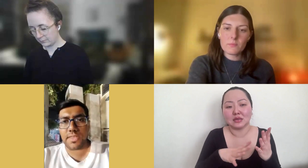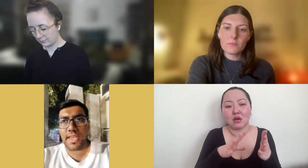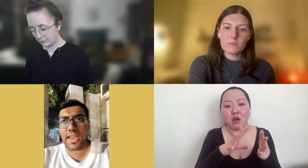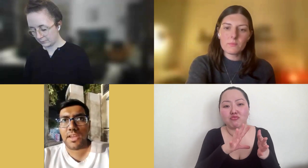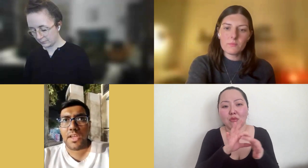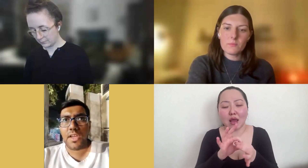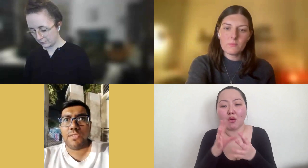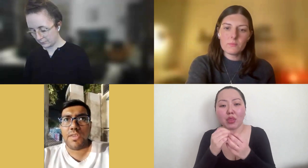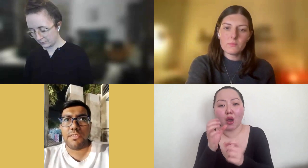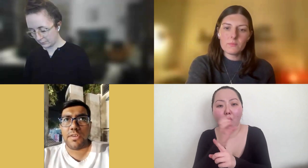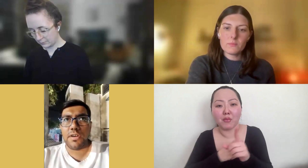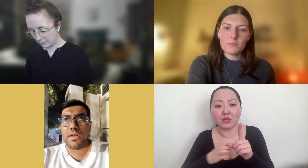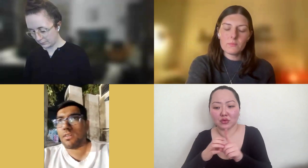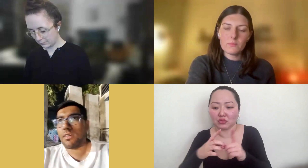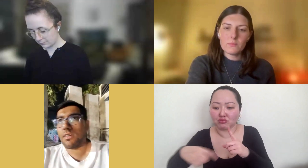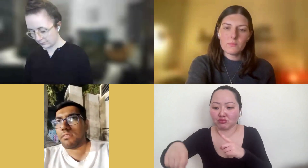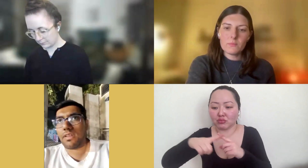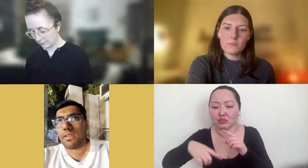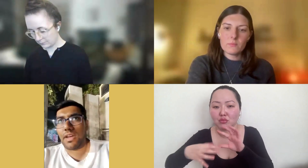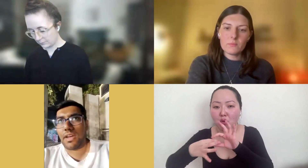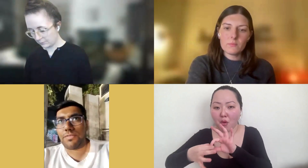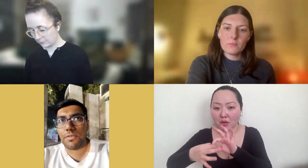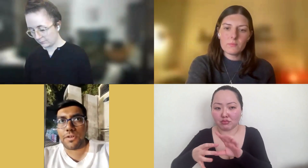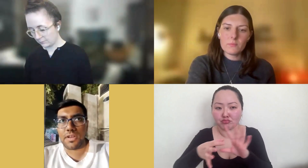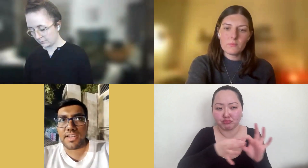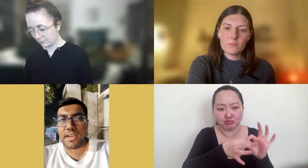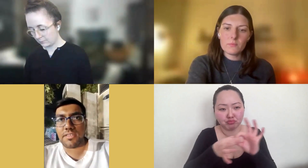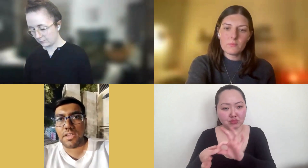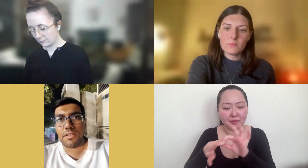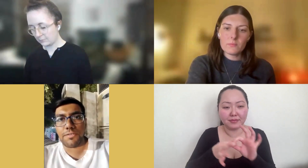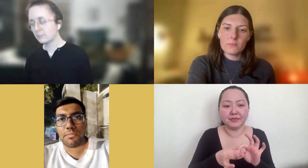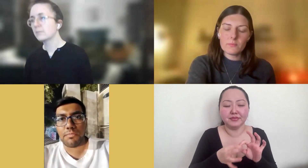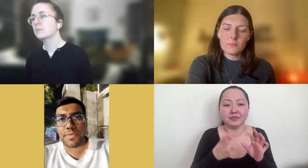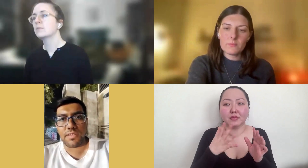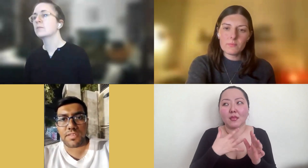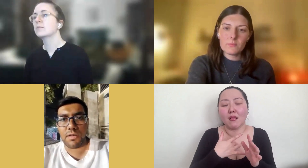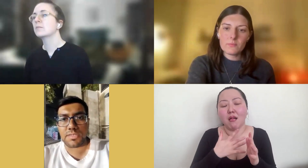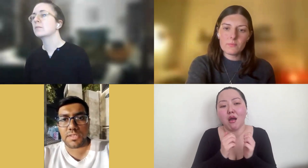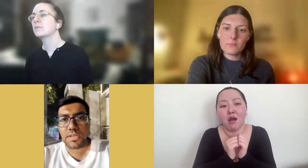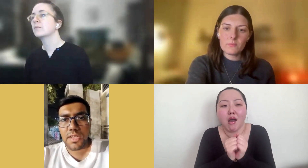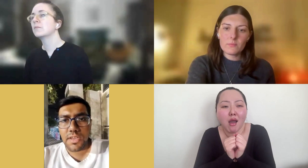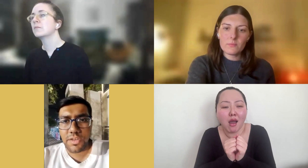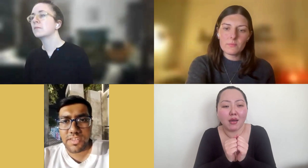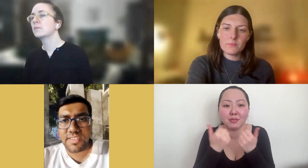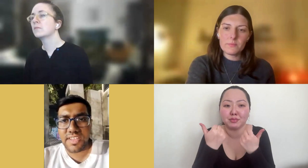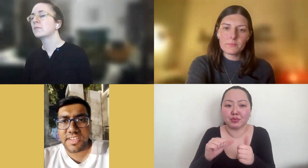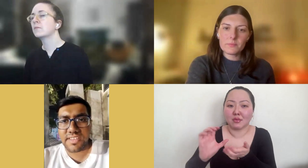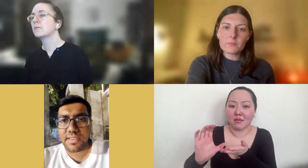working with. And we were grateful for the grant that we received from the British Council. It was